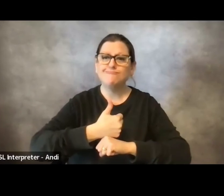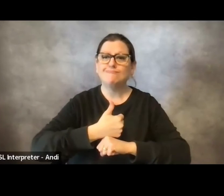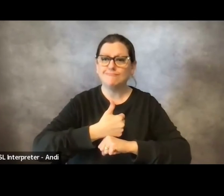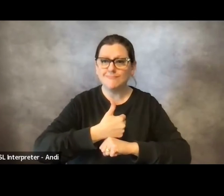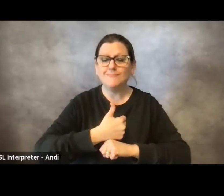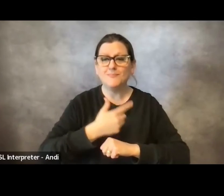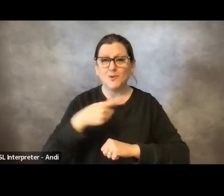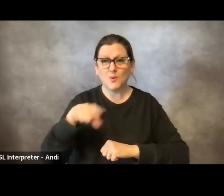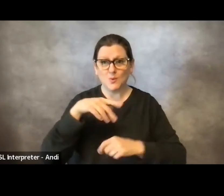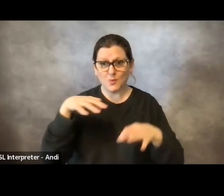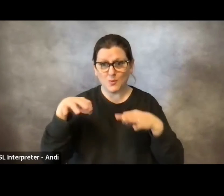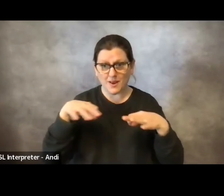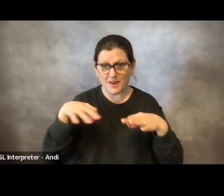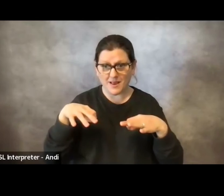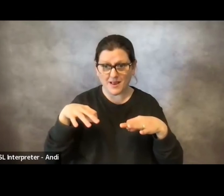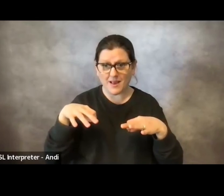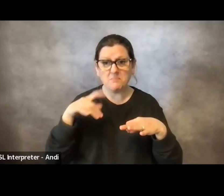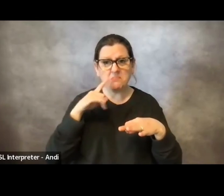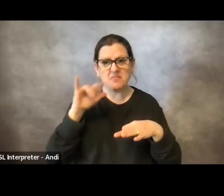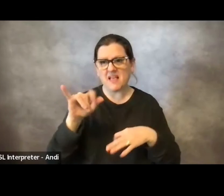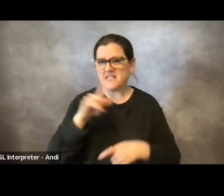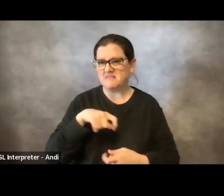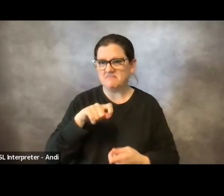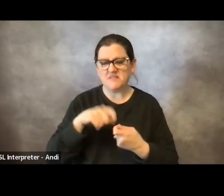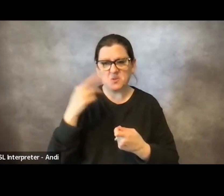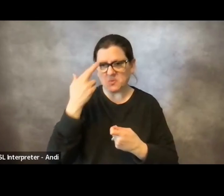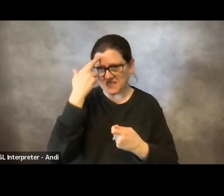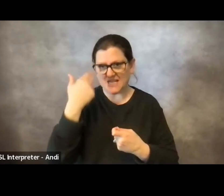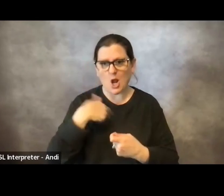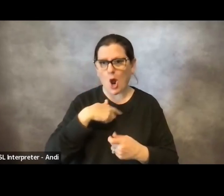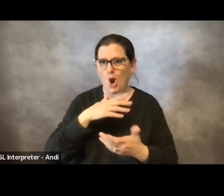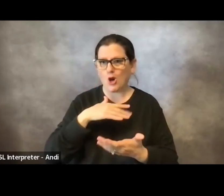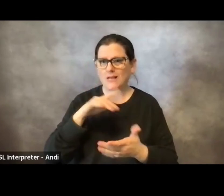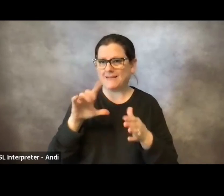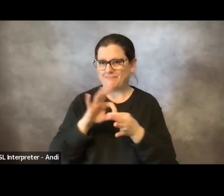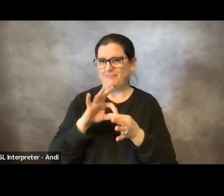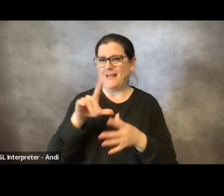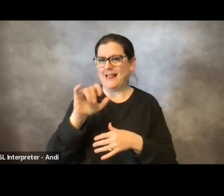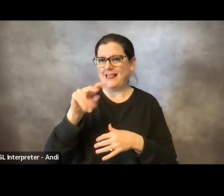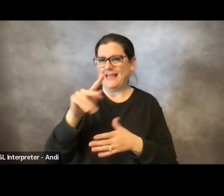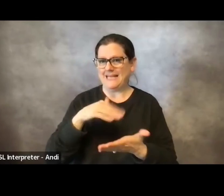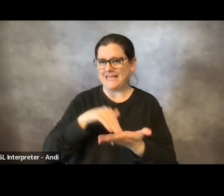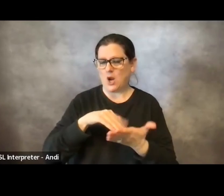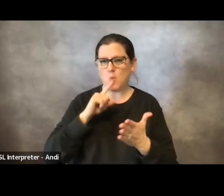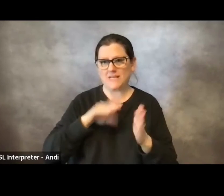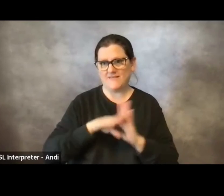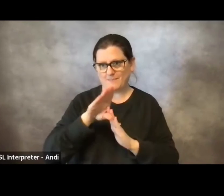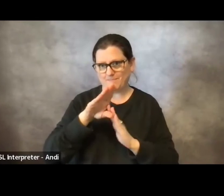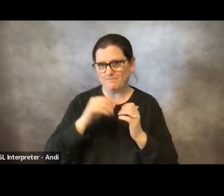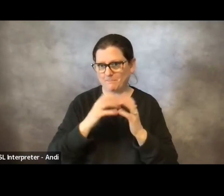described, I think, is exactly the reason that the Lynx Center was created to begin with. So we are especially grateful for one,